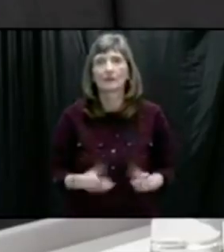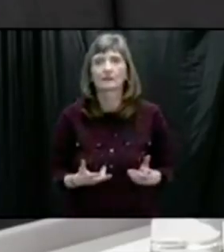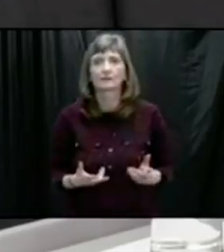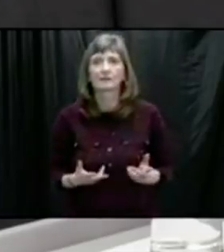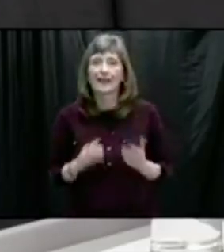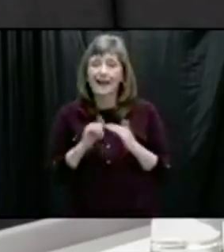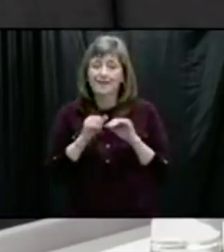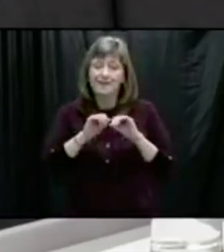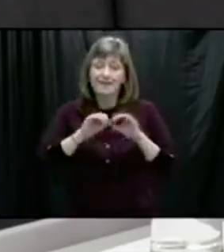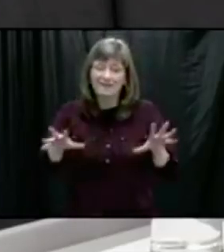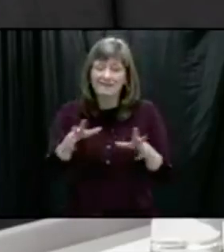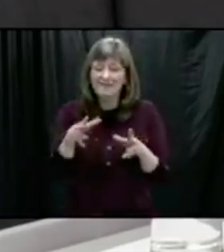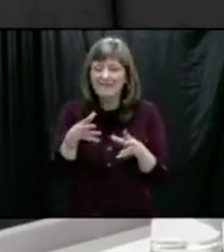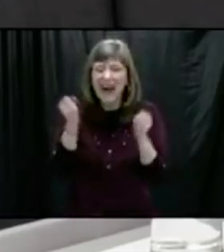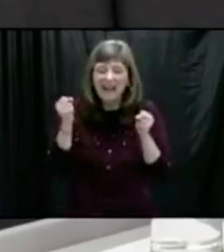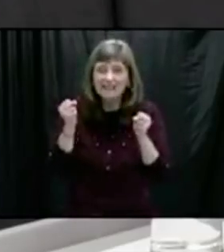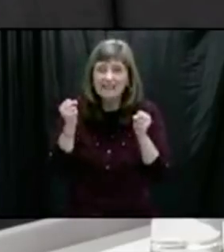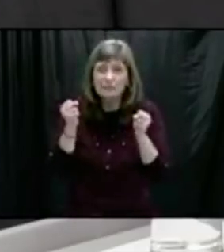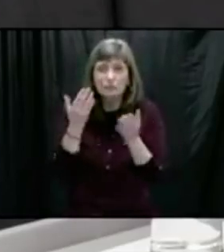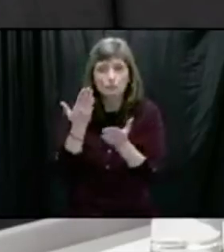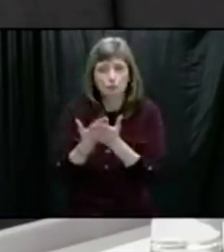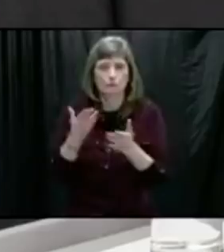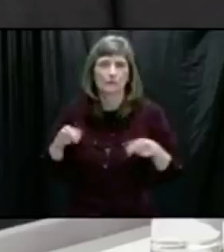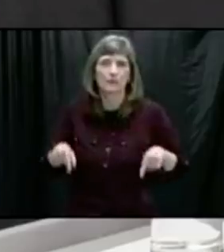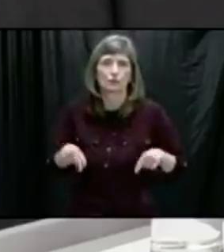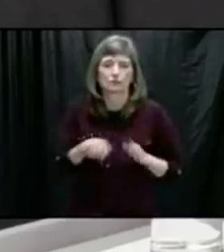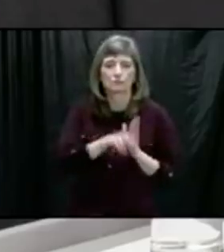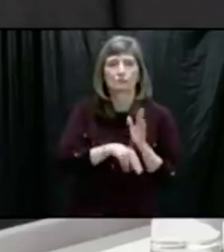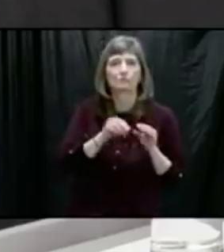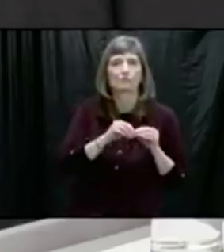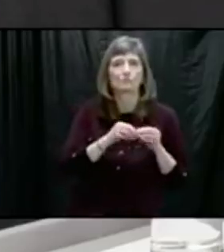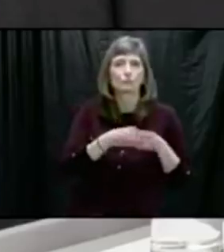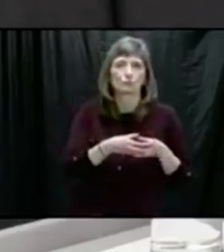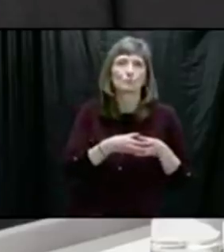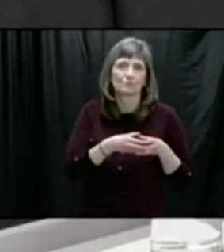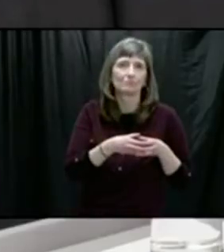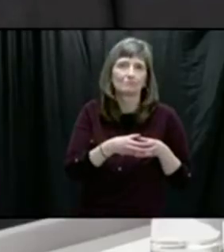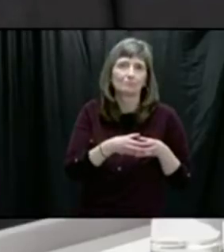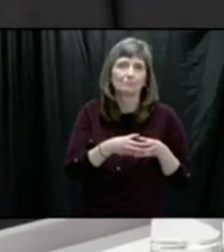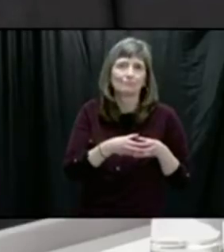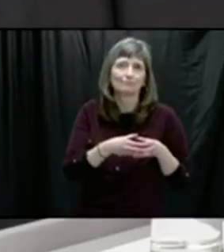HERE AT HOME, HOW QUICKLY AND